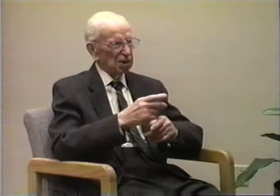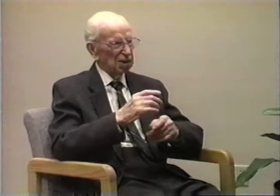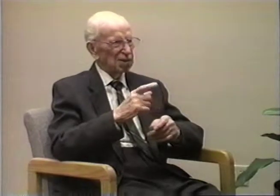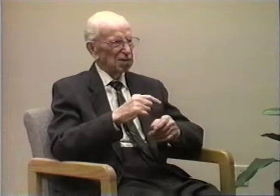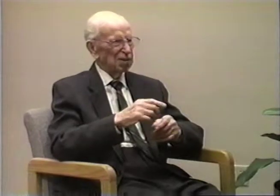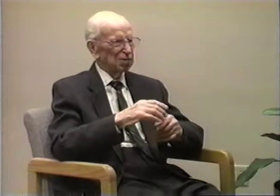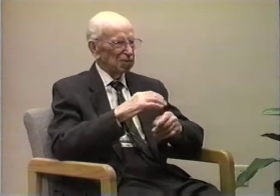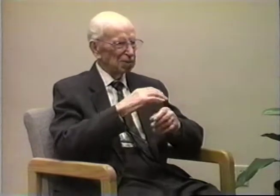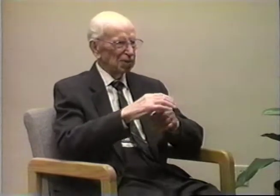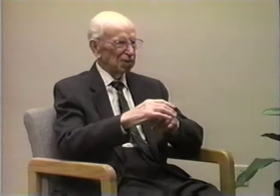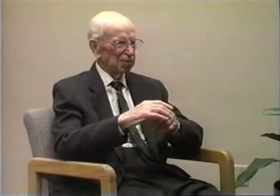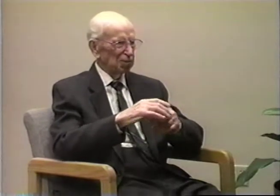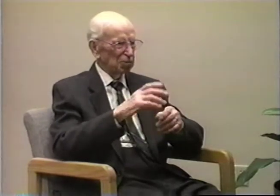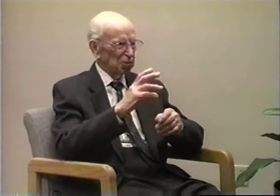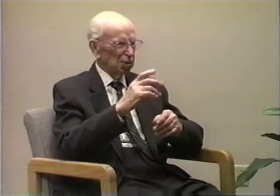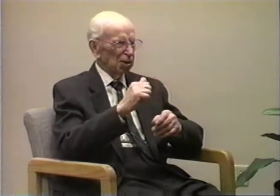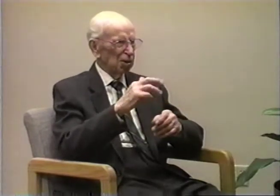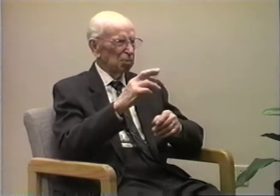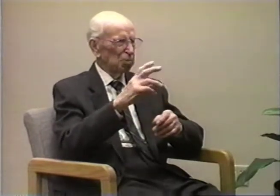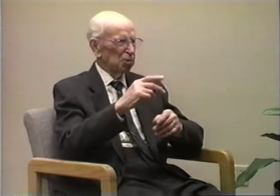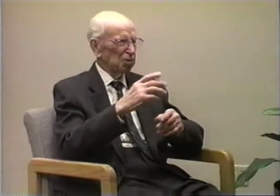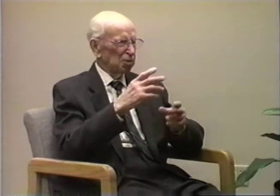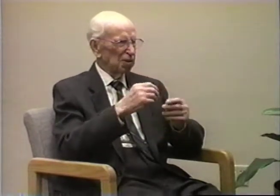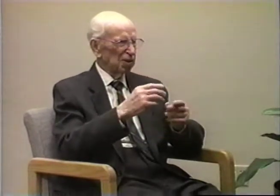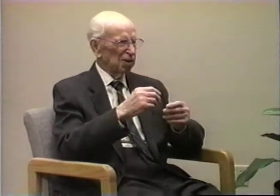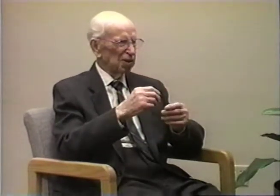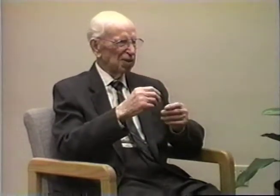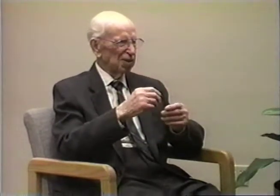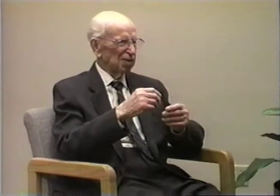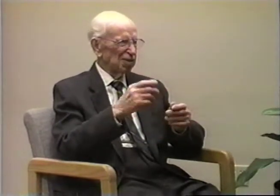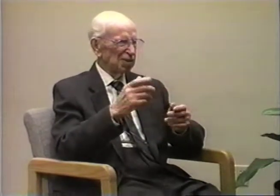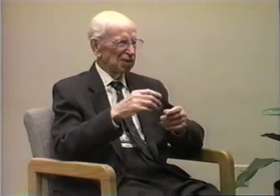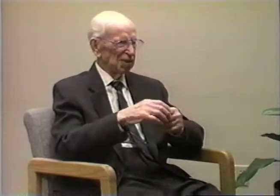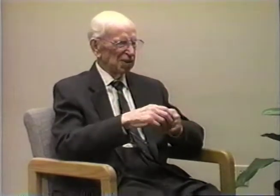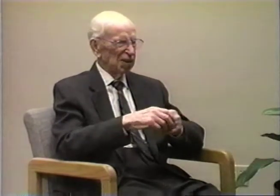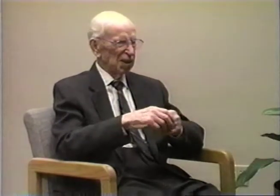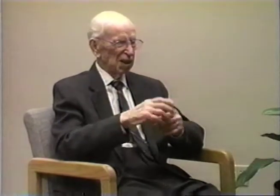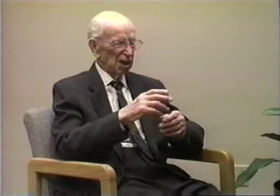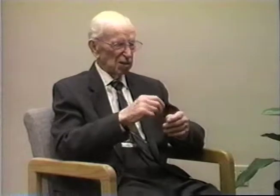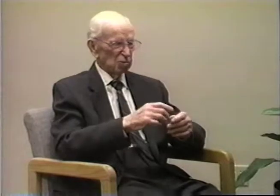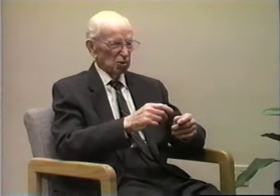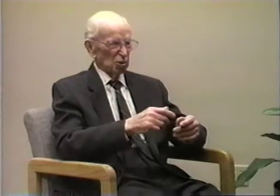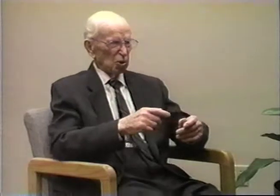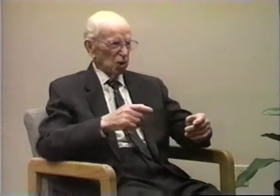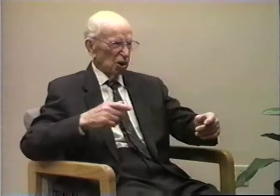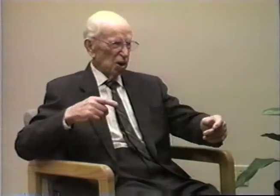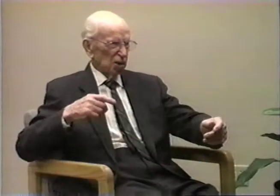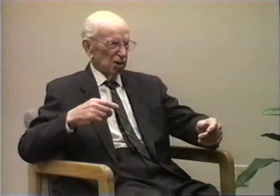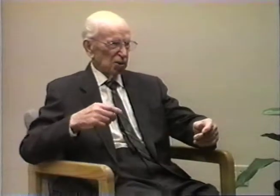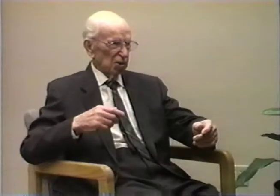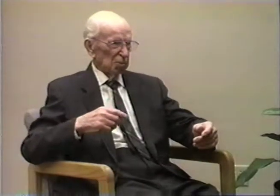We just couldn't keep it because of the dampness down in the basement in that area.